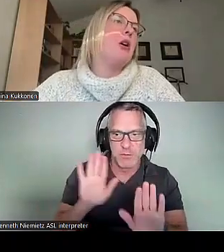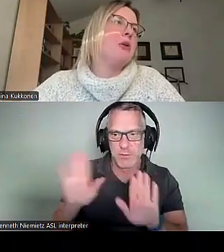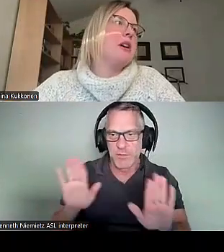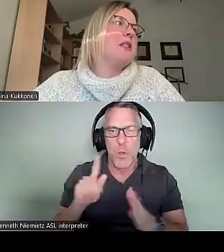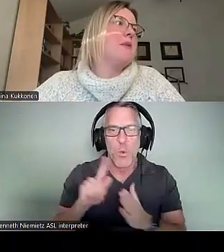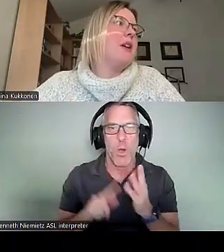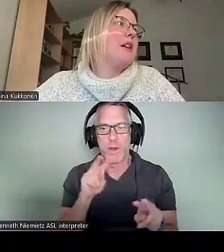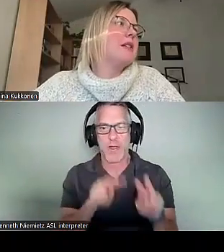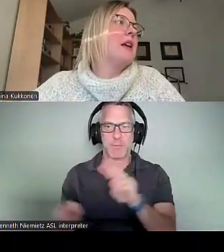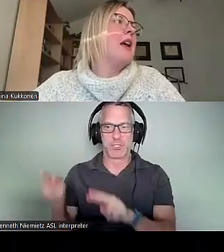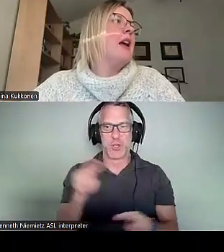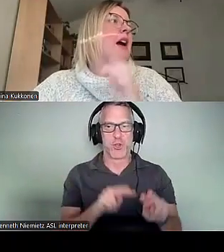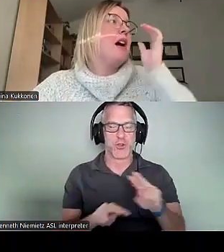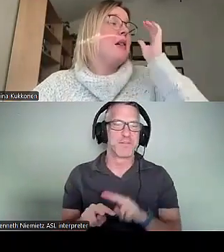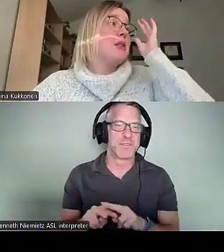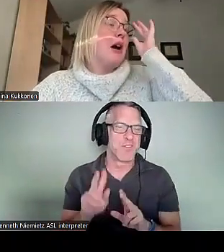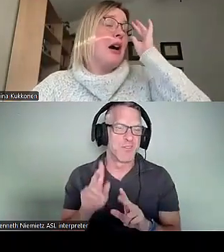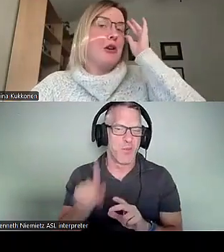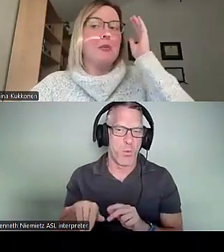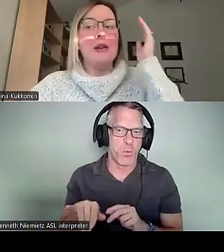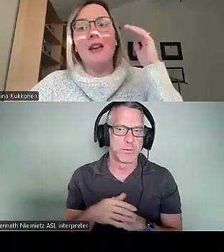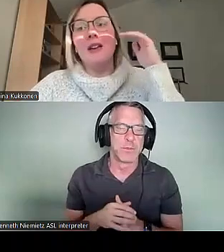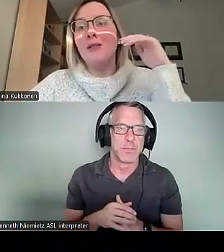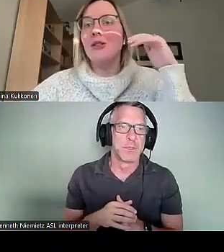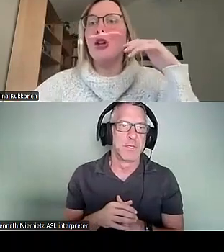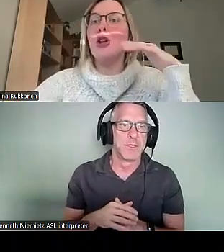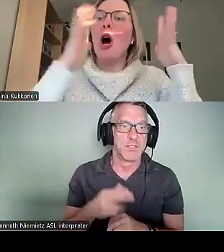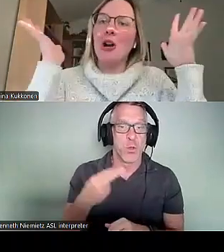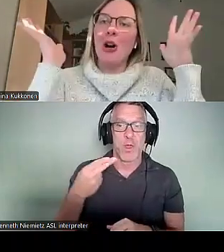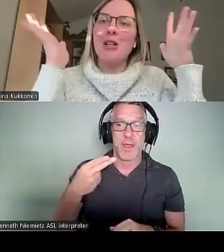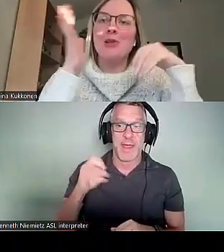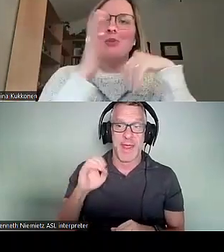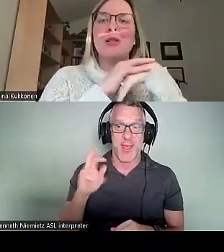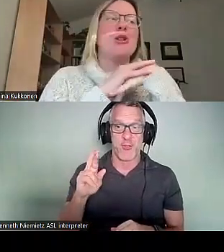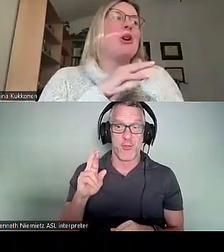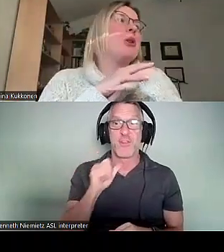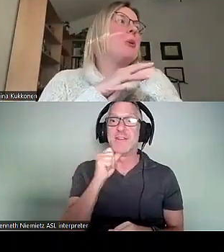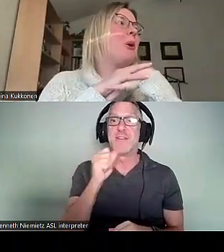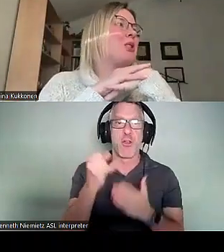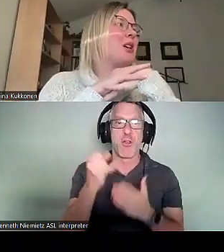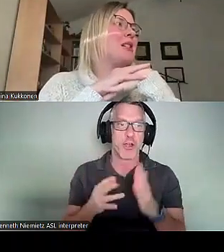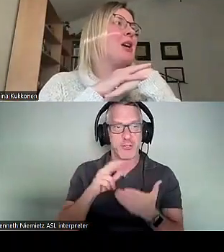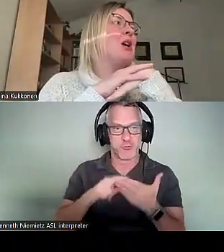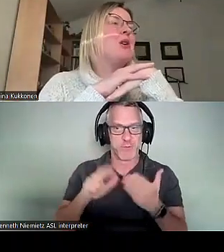all those kinds of things. So Heather being the non-artist researcher on the project,